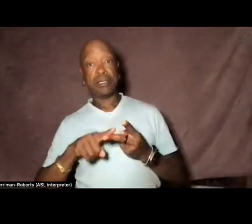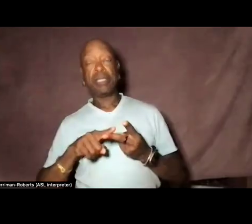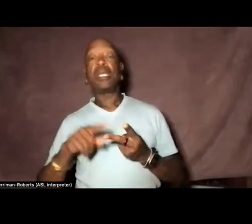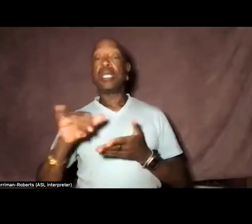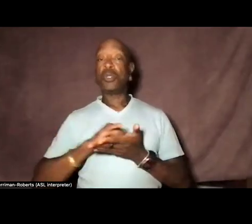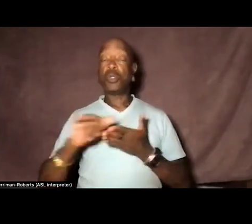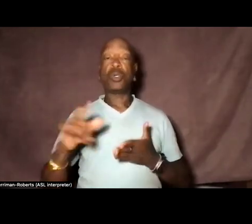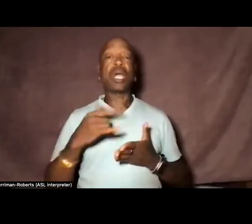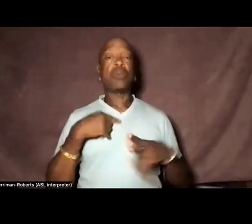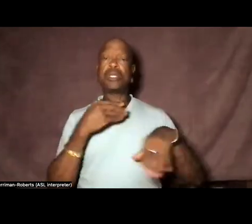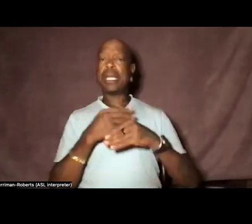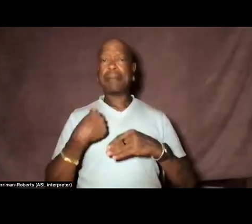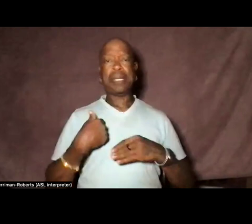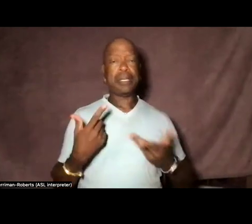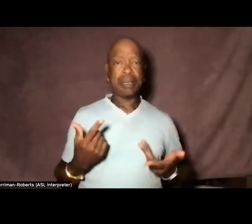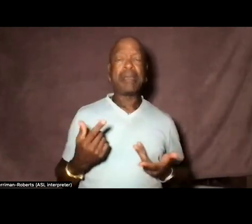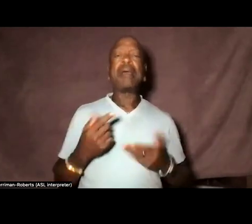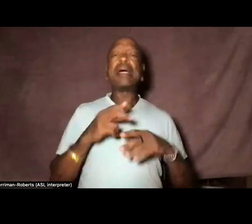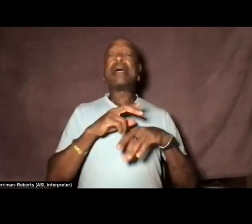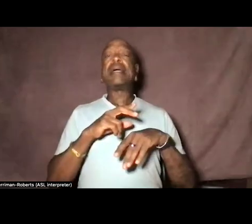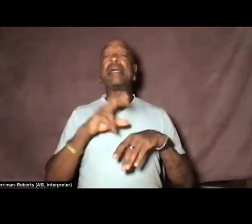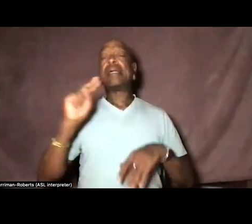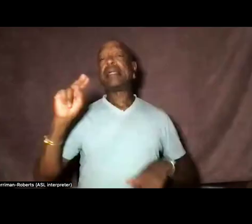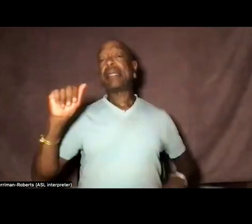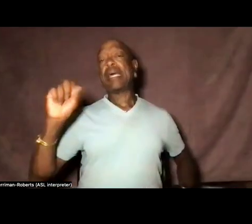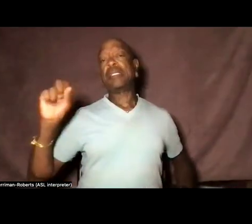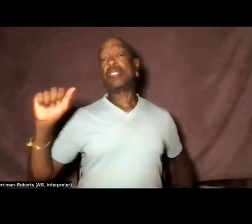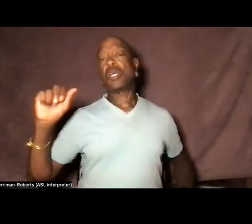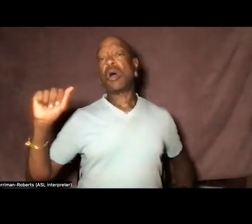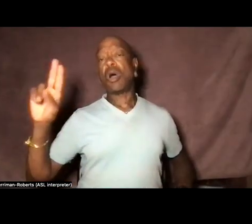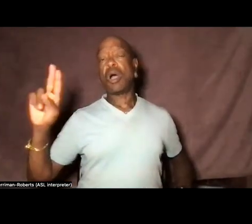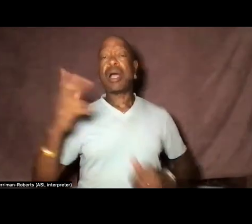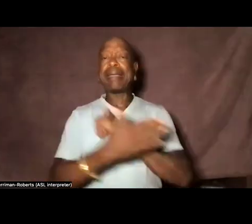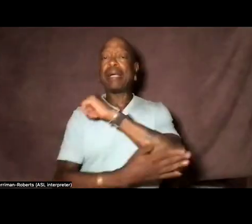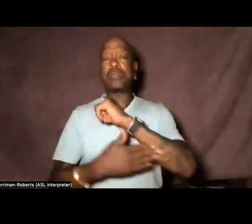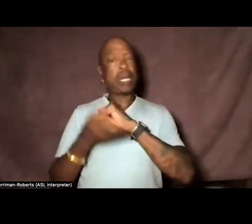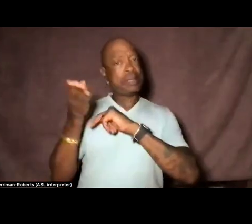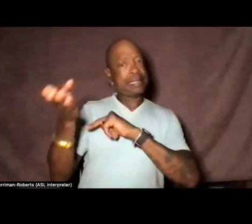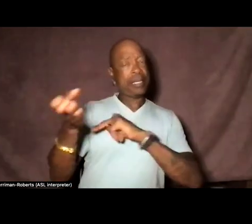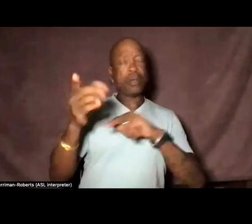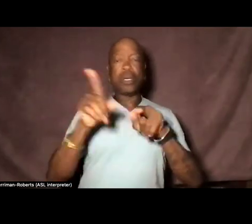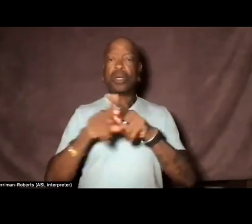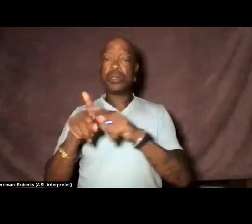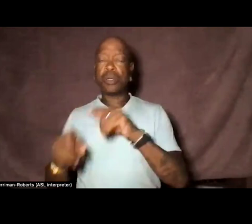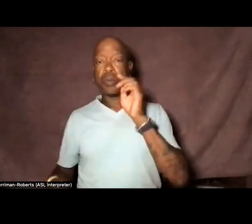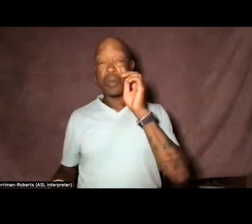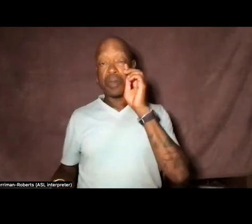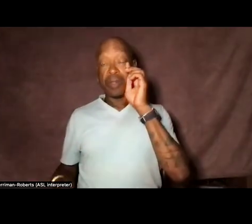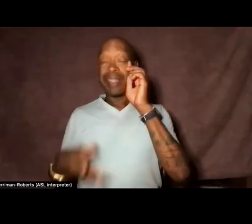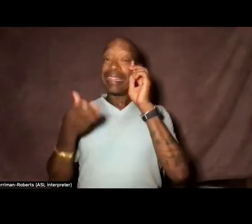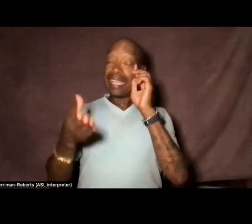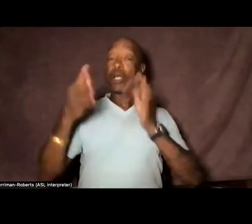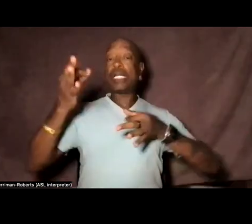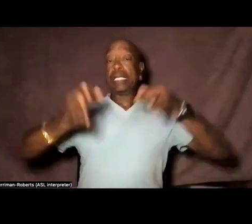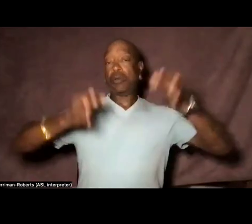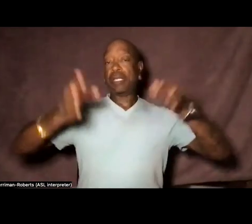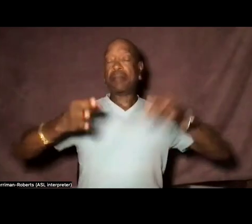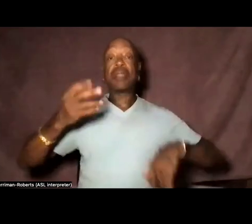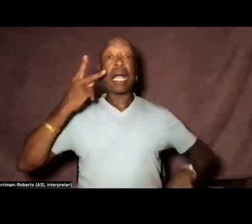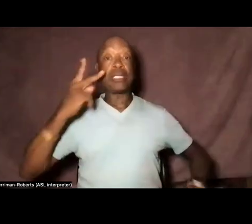add that I was at the Nassau County also at the Nassau County uh hearing and I saw firsthand how